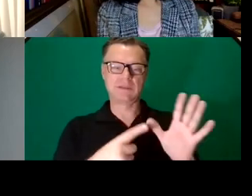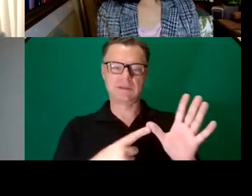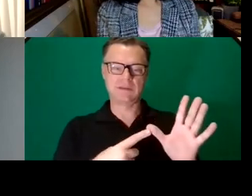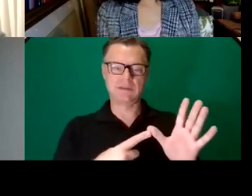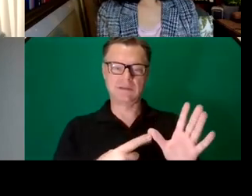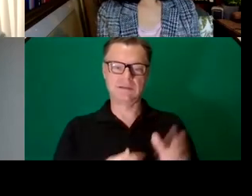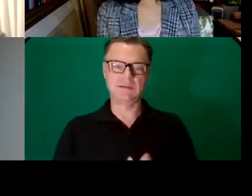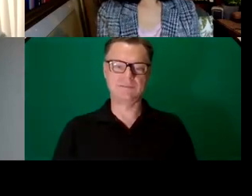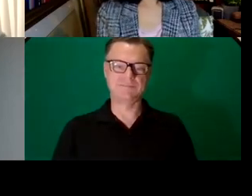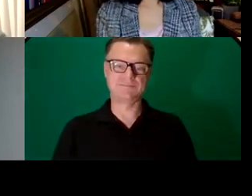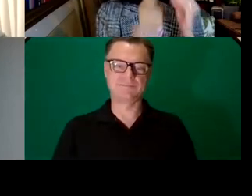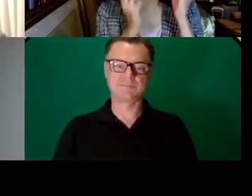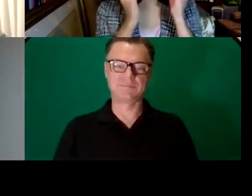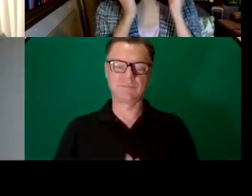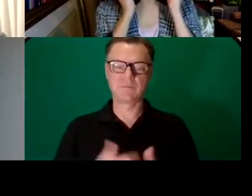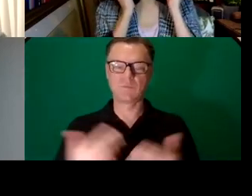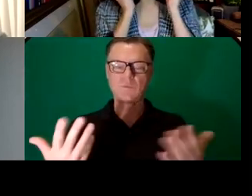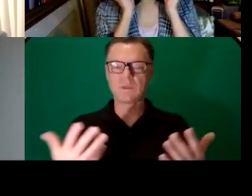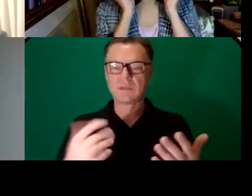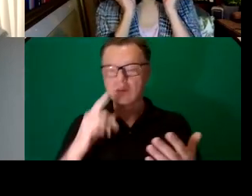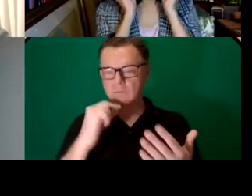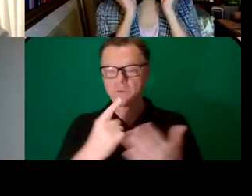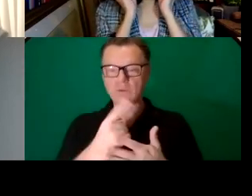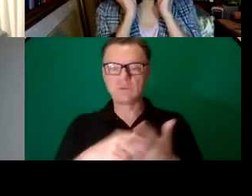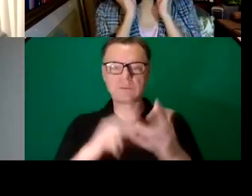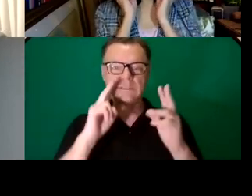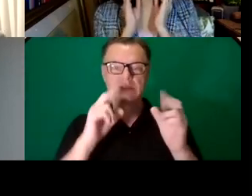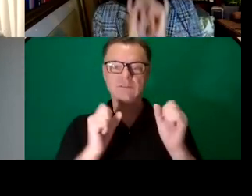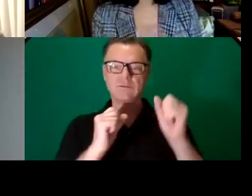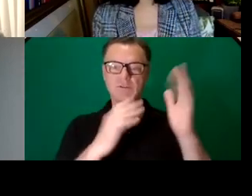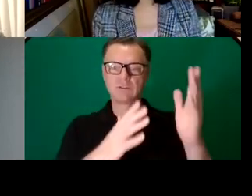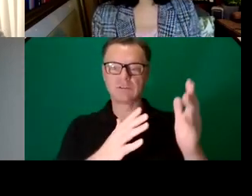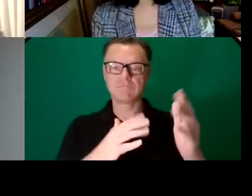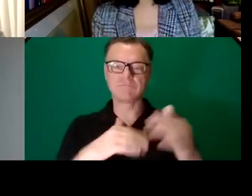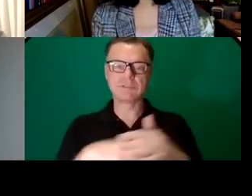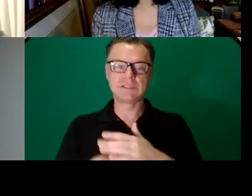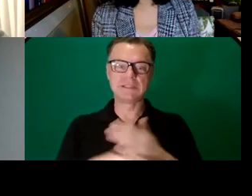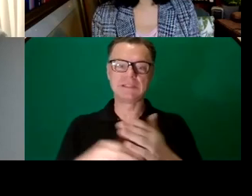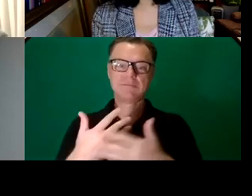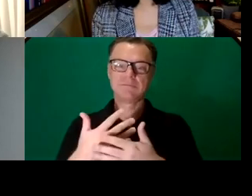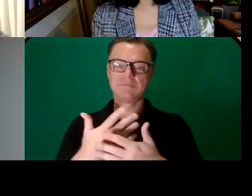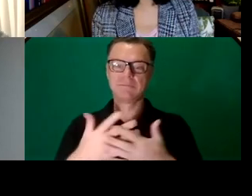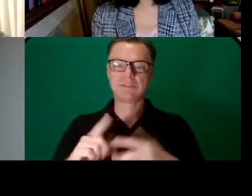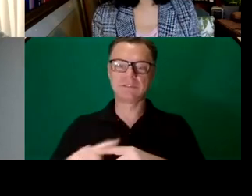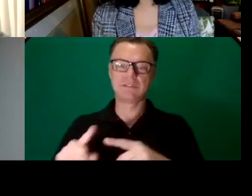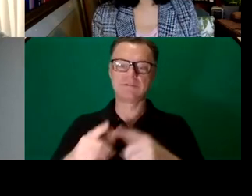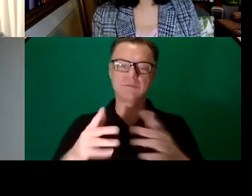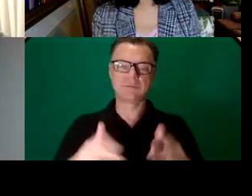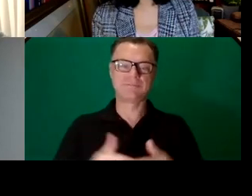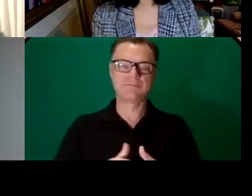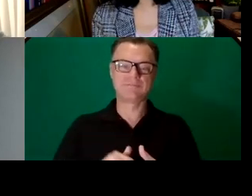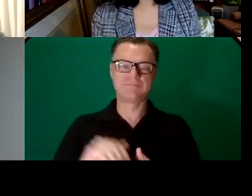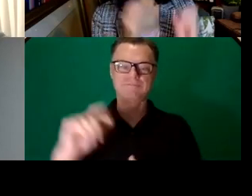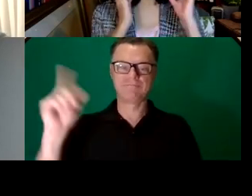And the opportunity to see Auslan used in many different ways. At the moment it's